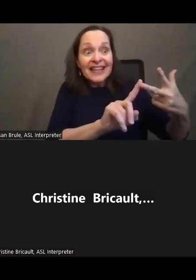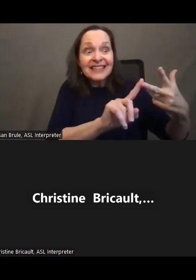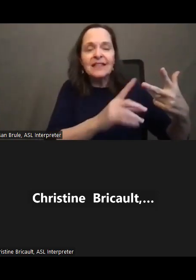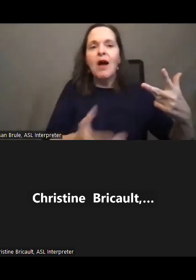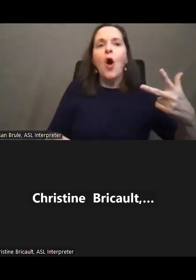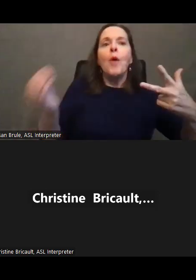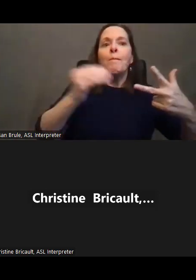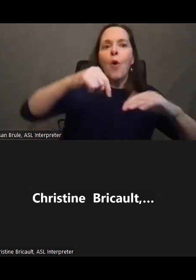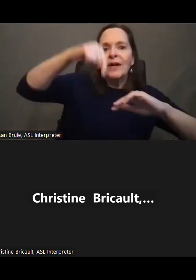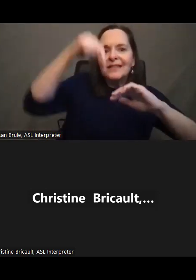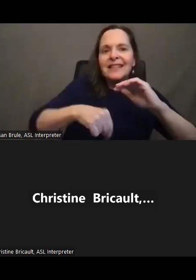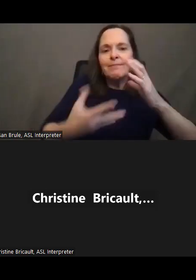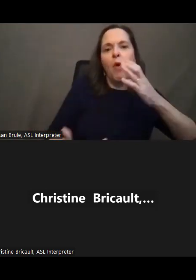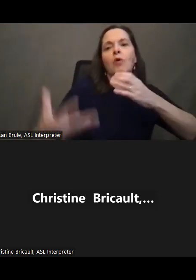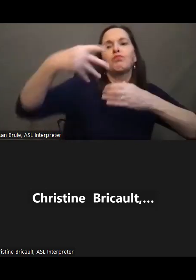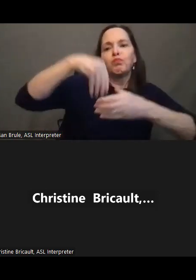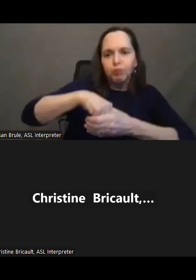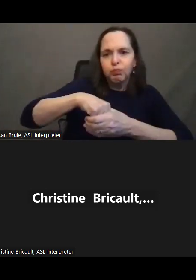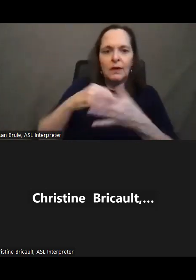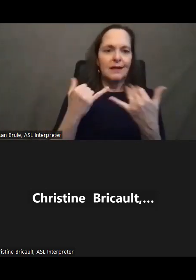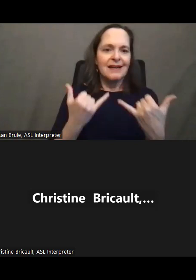you know, we really have to be careful when we're doing